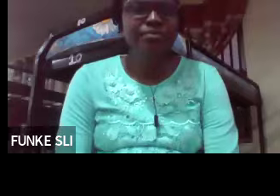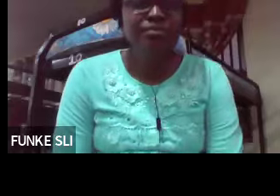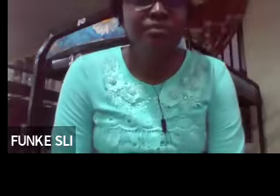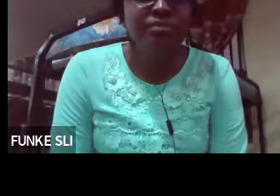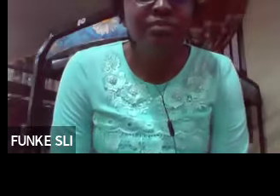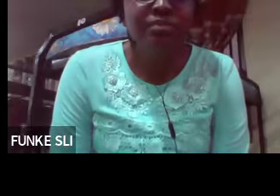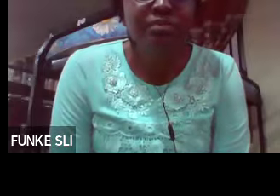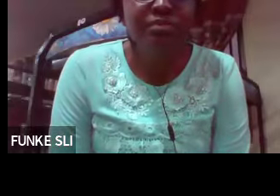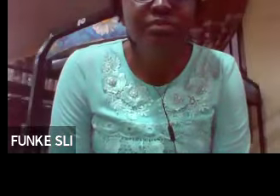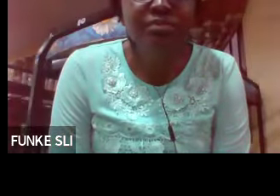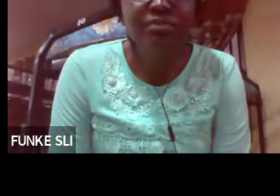sola bakre: over to you? Please, sir.